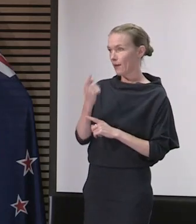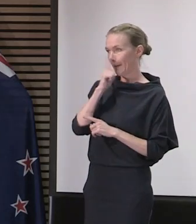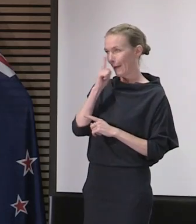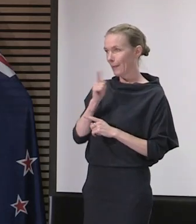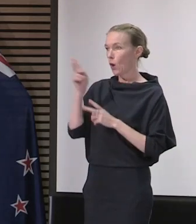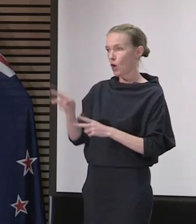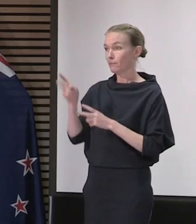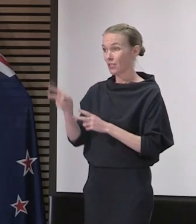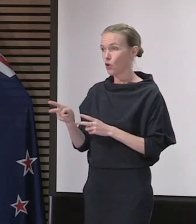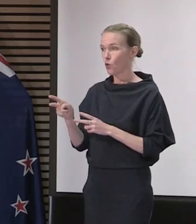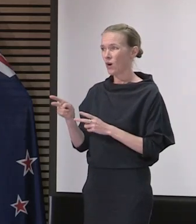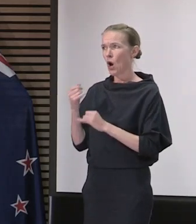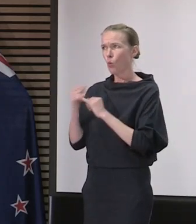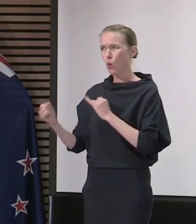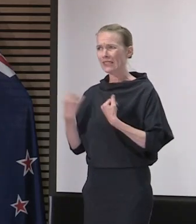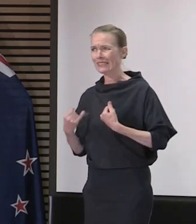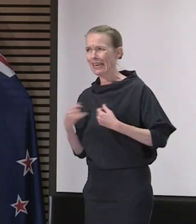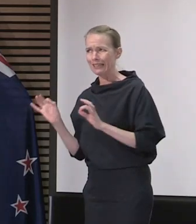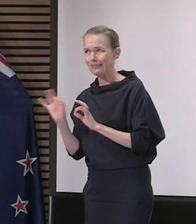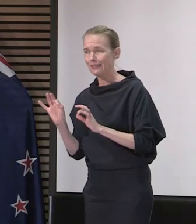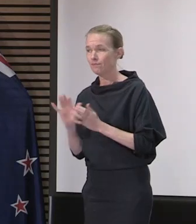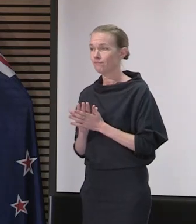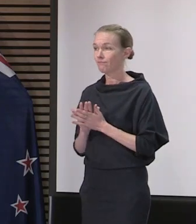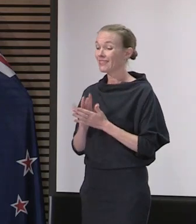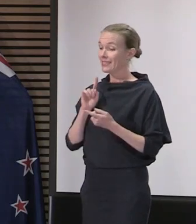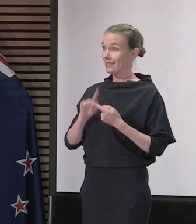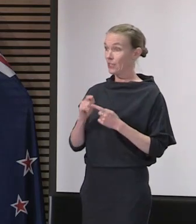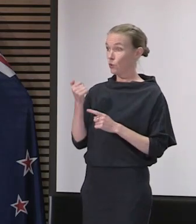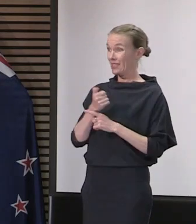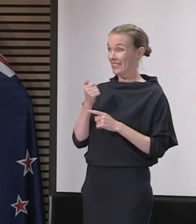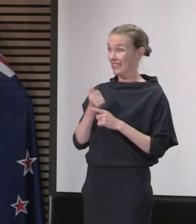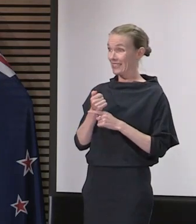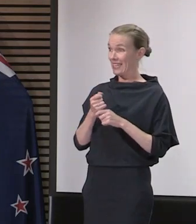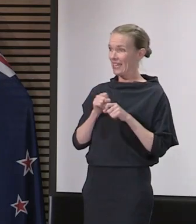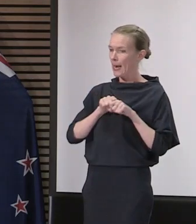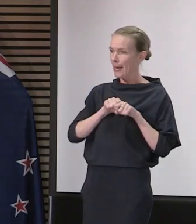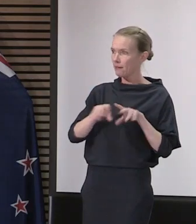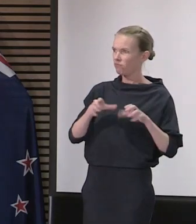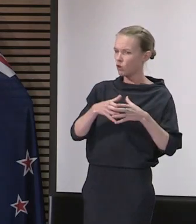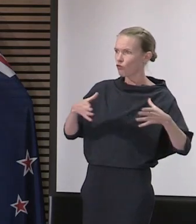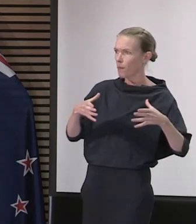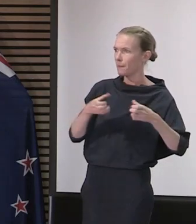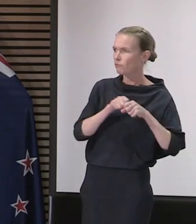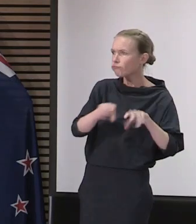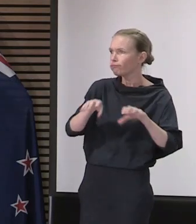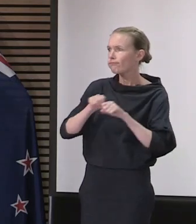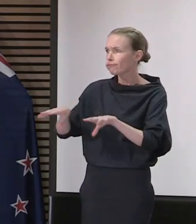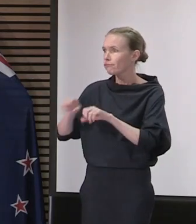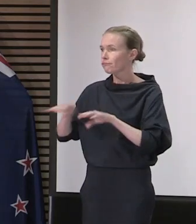seven people in hospital and none in ICU. We still have 16 significant clusters and three